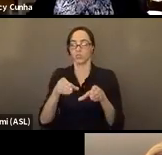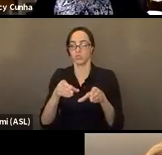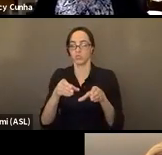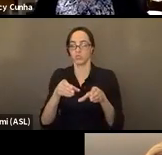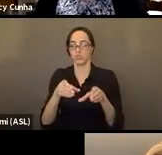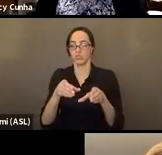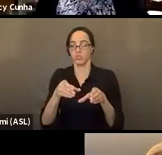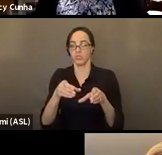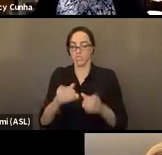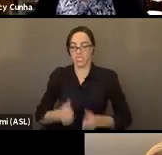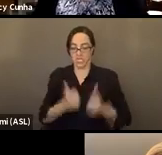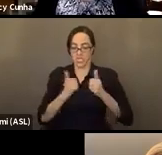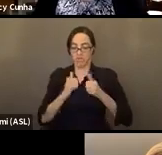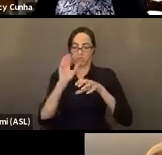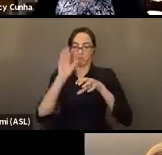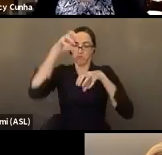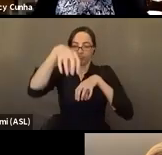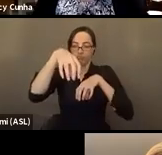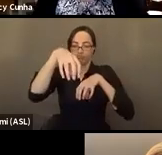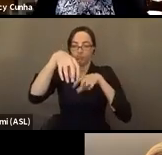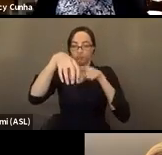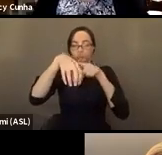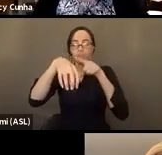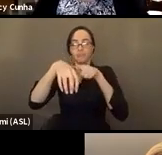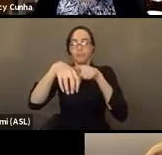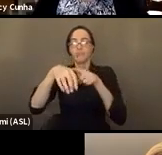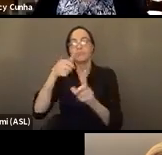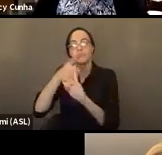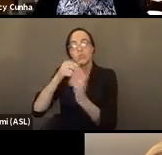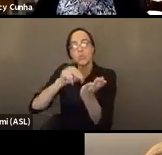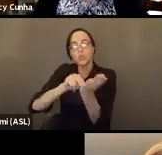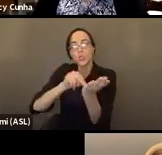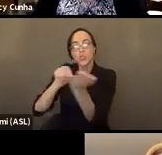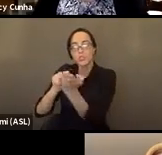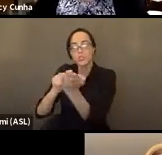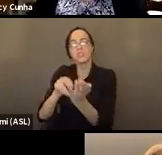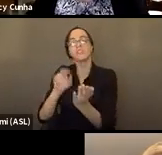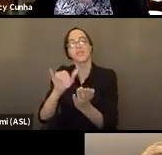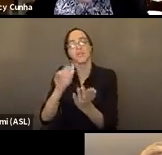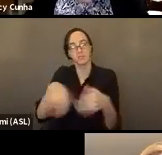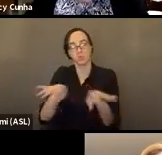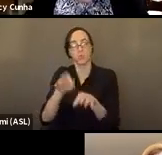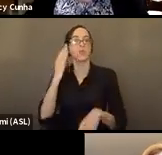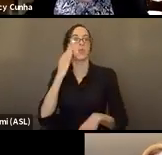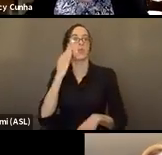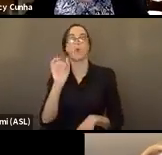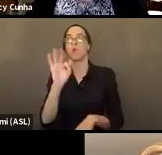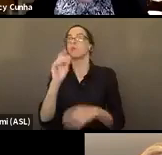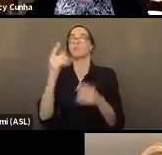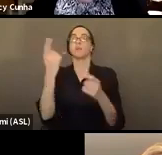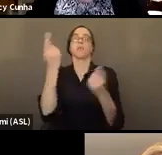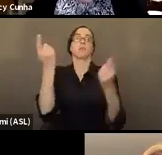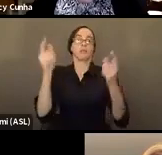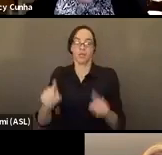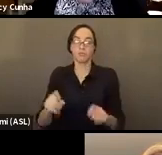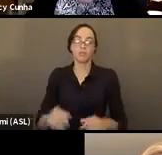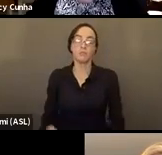really important for me and my needs just in the event of anything um so do take an inventory it's